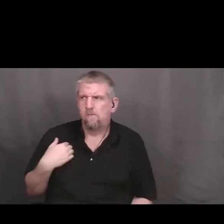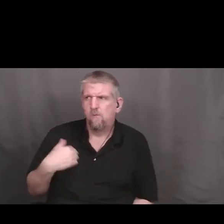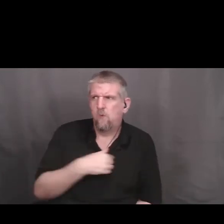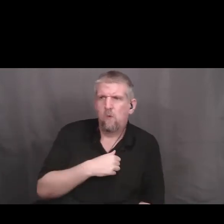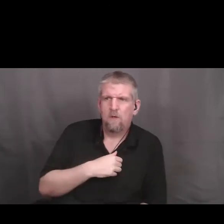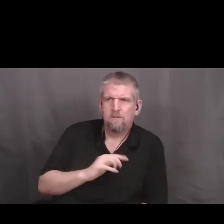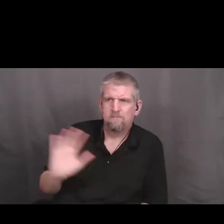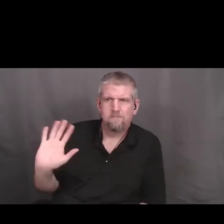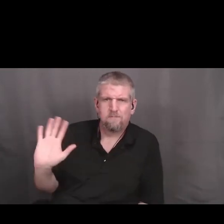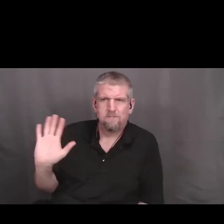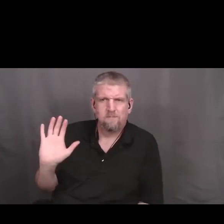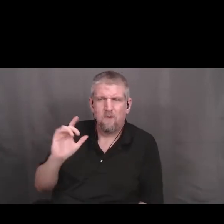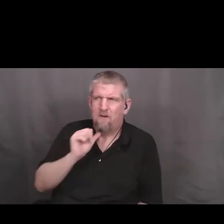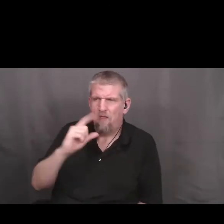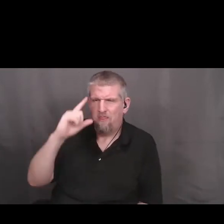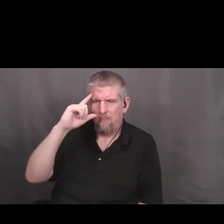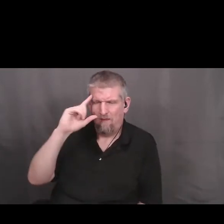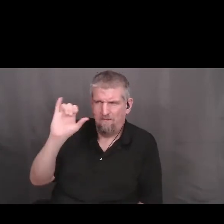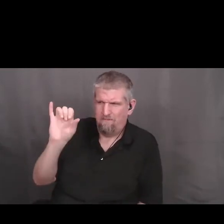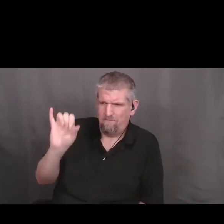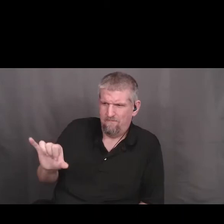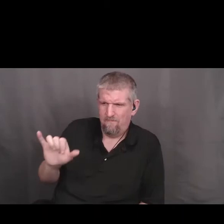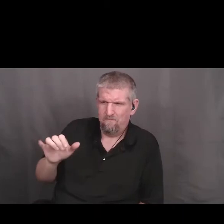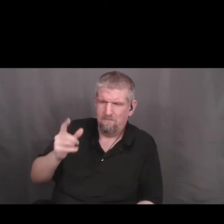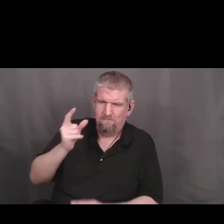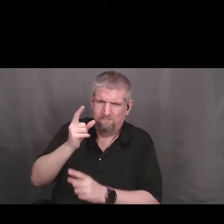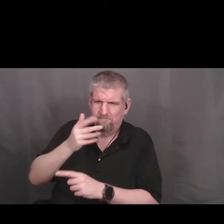the guardianship are the best situations,